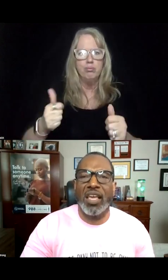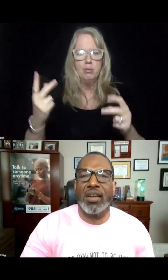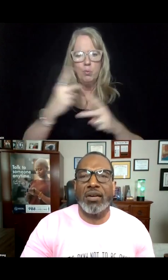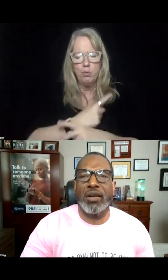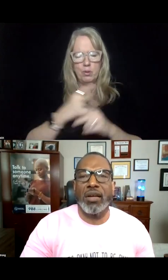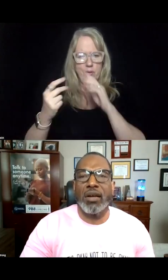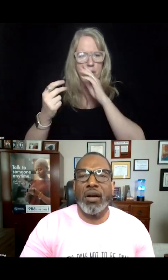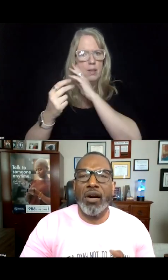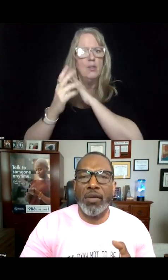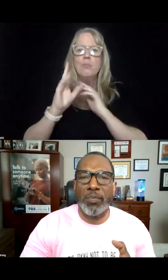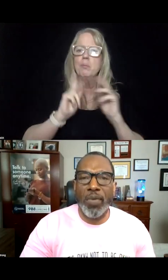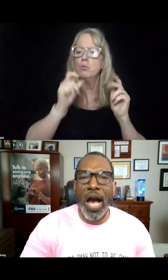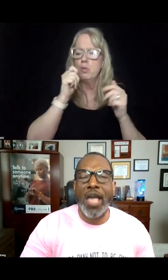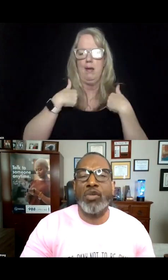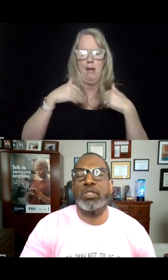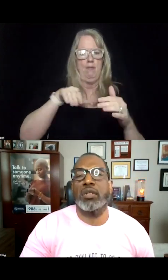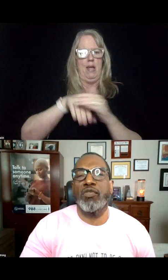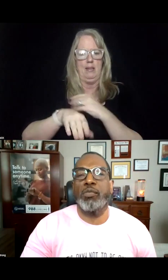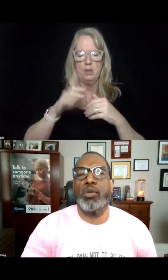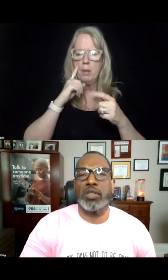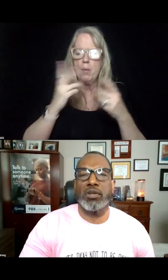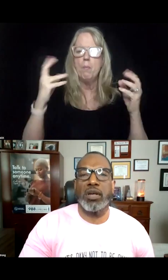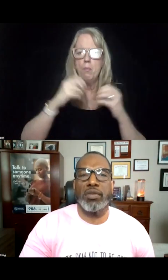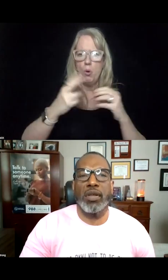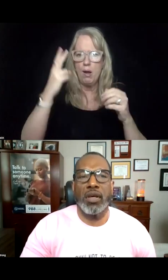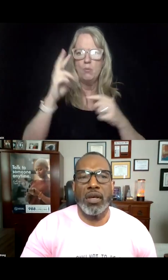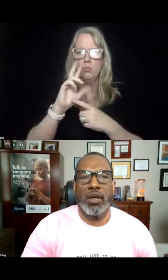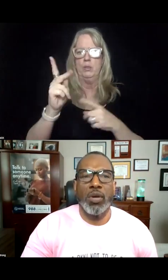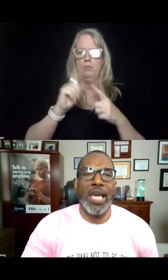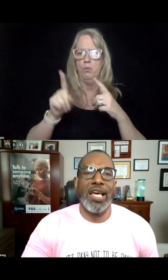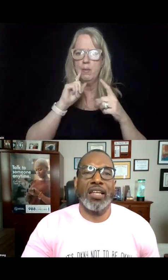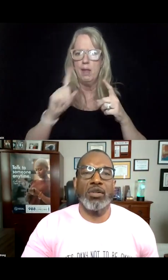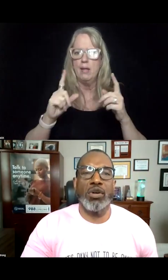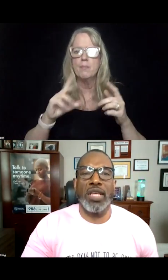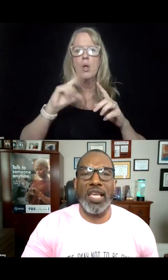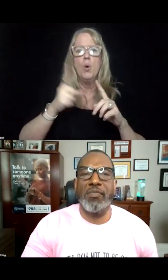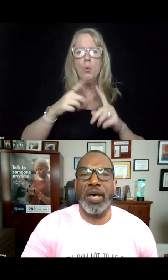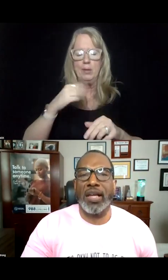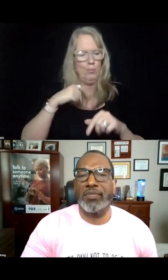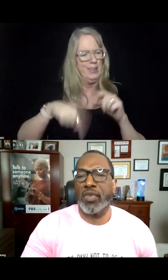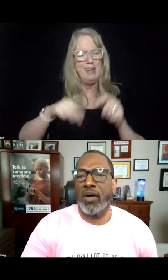CARE ARE AT HIGHER RISK FOR POOR HEALTH. WE CANNOT IGNORE THE IMPACT